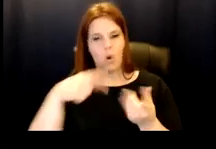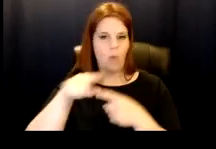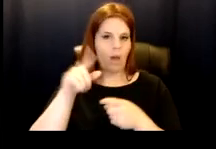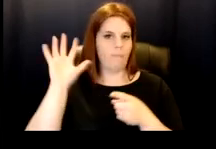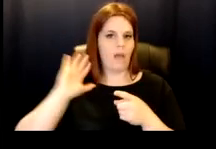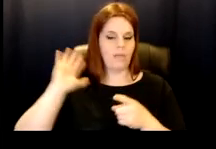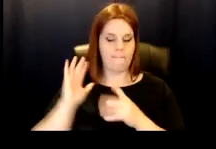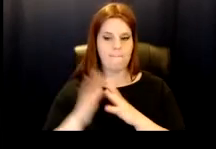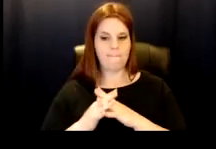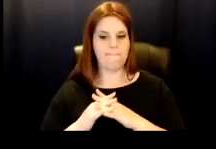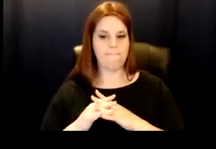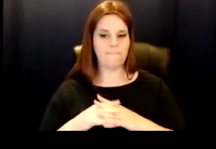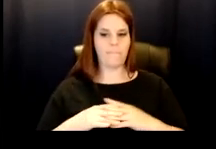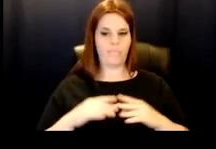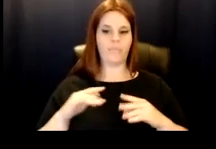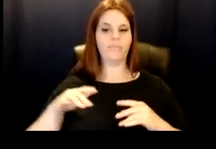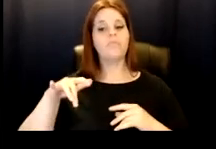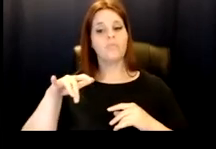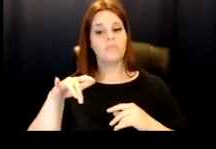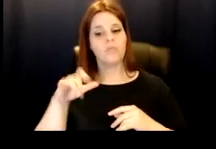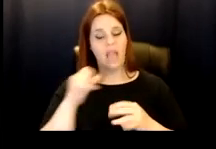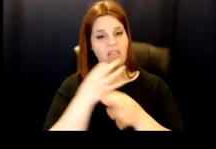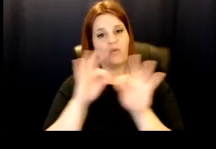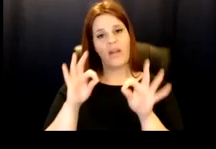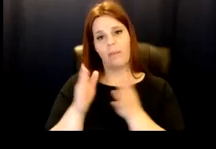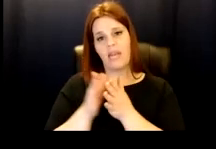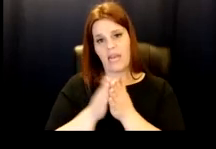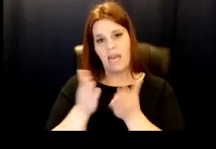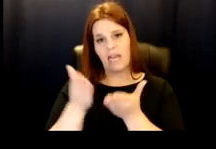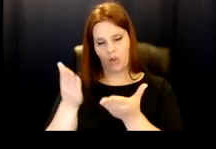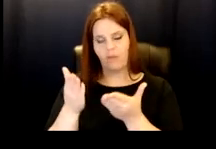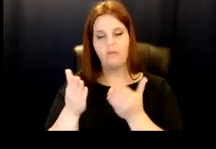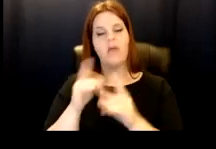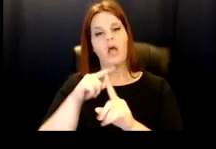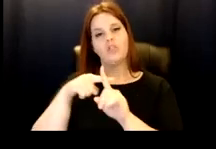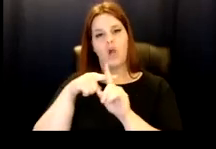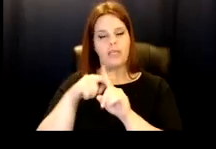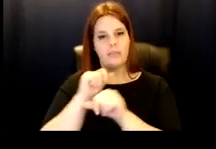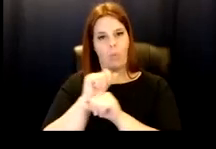then. The Freedom Initiative targeted employment disincentives and provided infrastructure